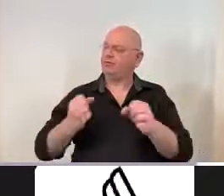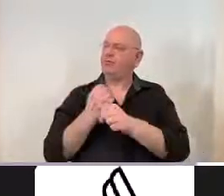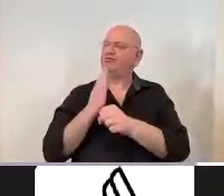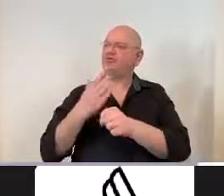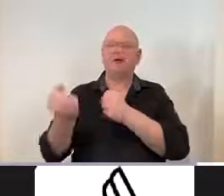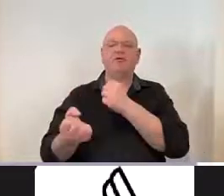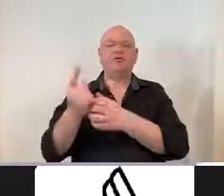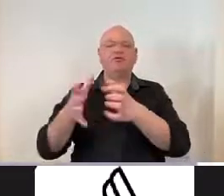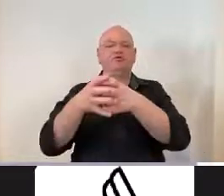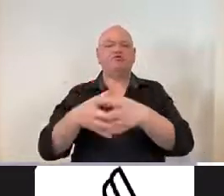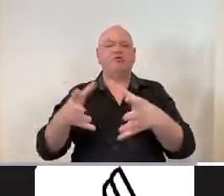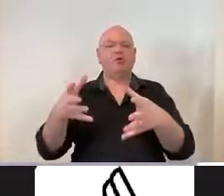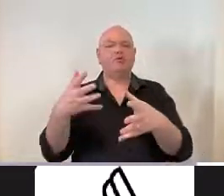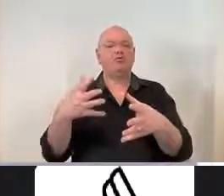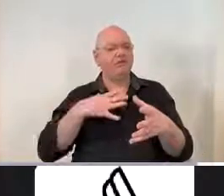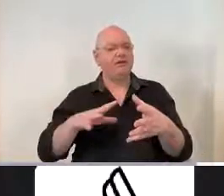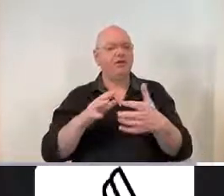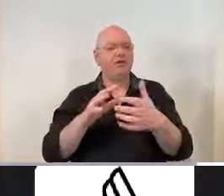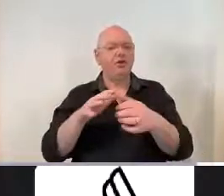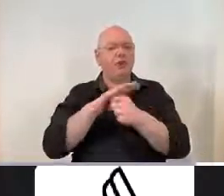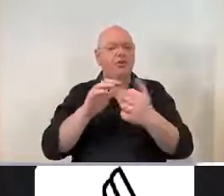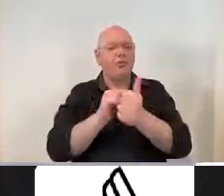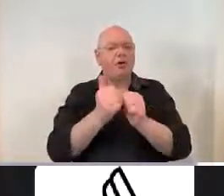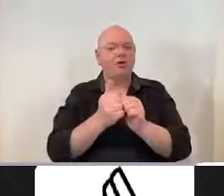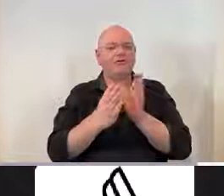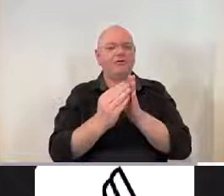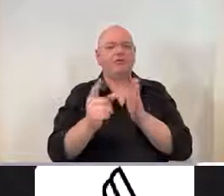duty to us, being an artist and fulfilling a public programme.